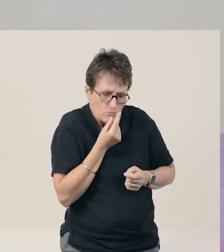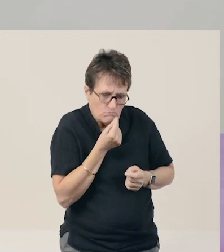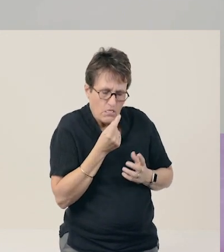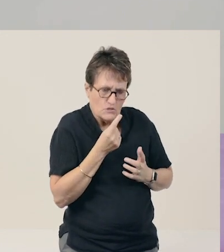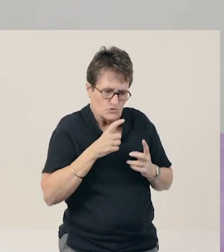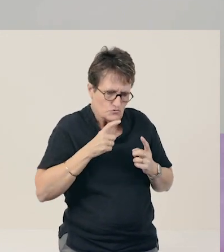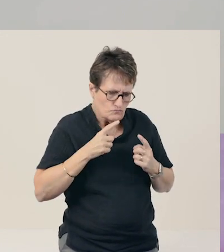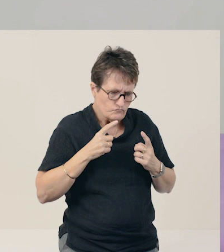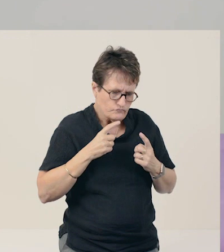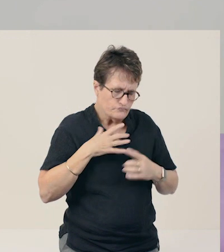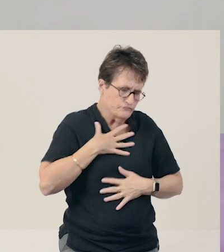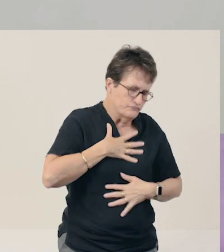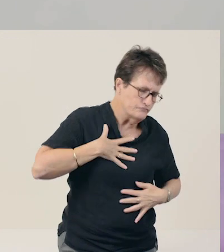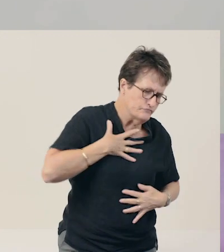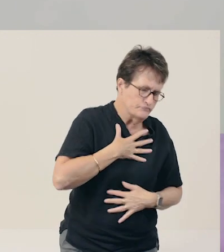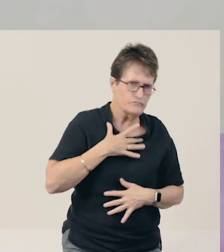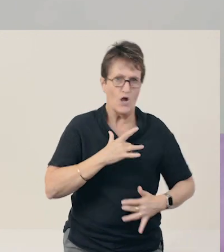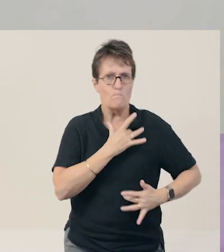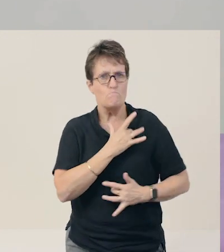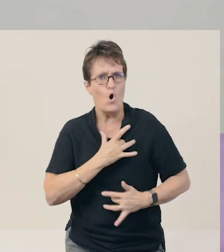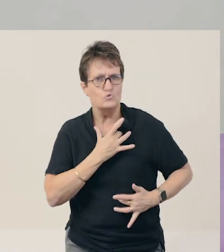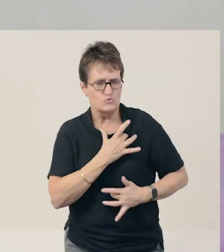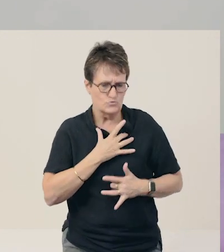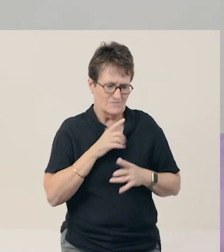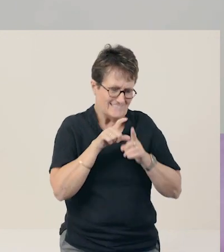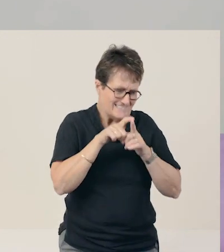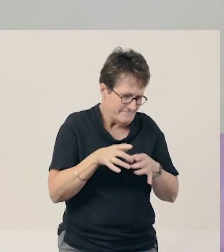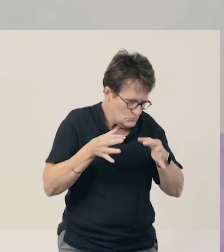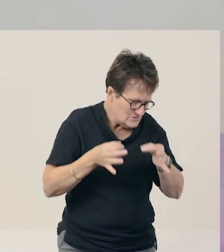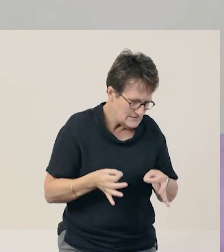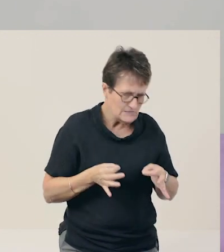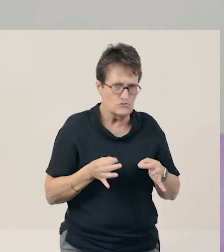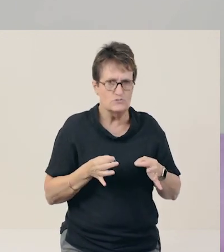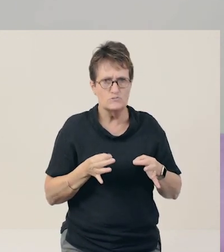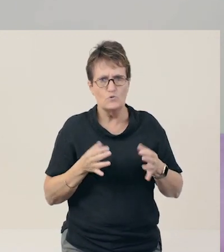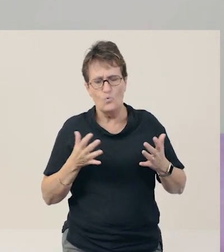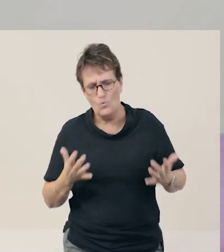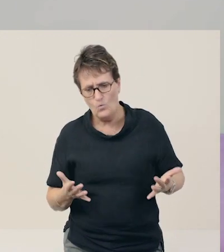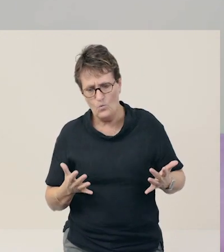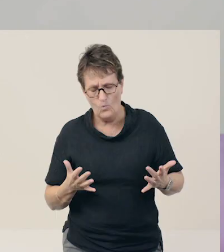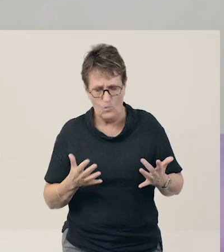such as a strong emotional reaction, or a difficult decision, or are challenging their own thoughts.